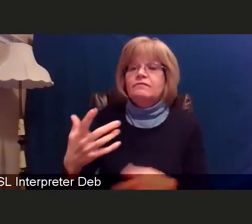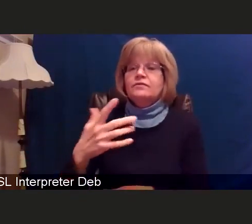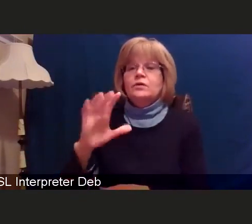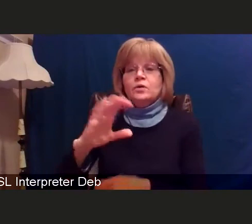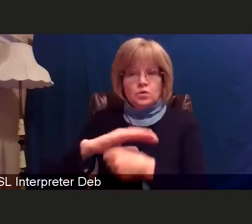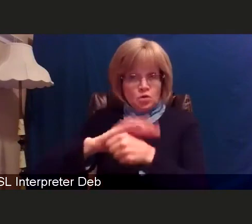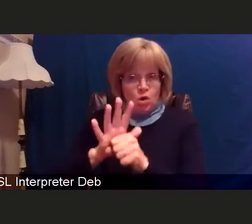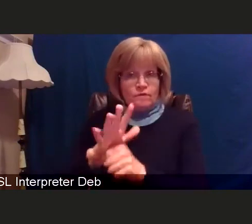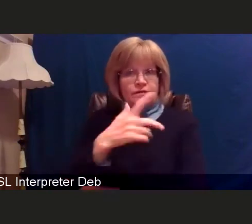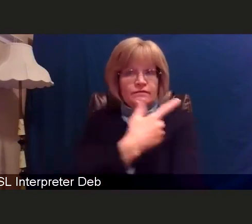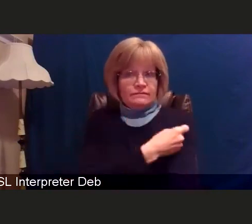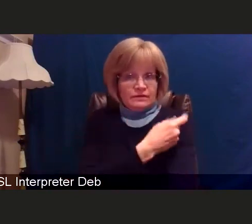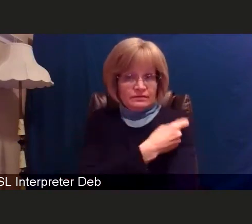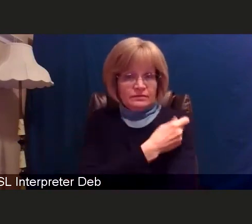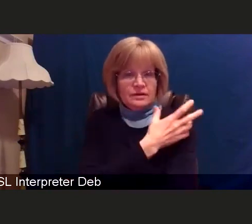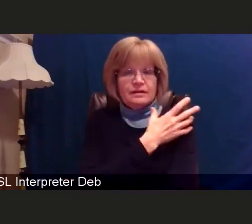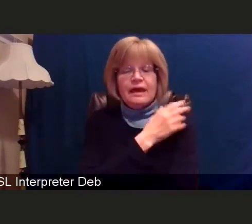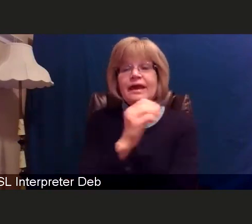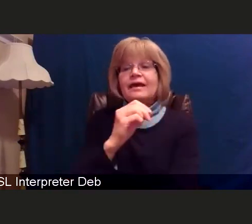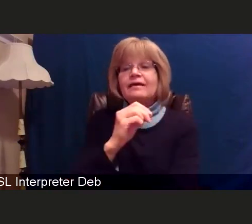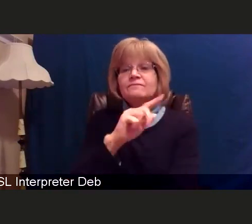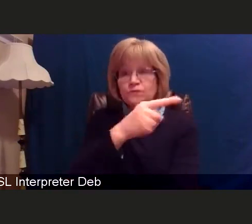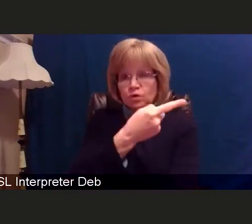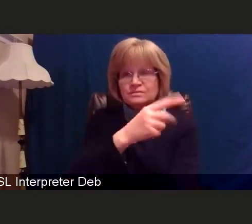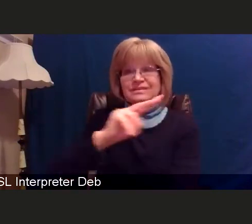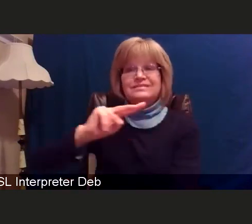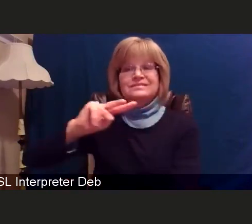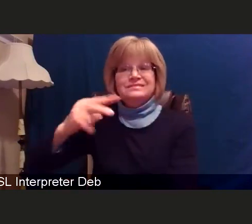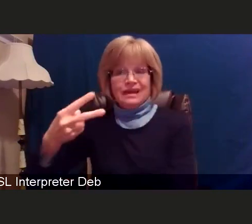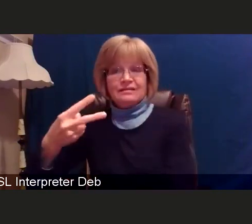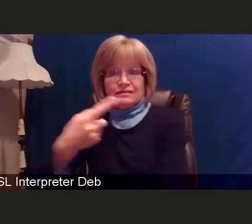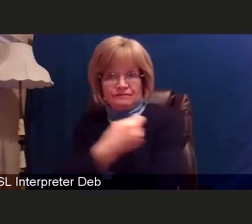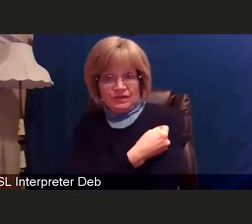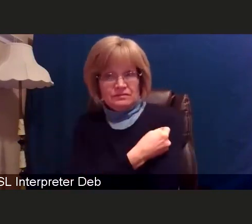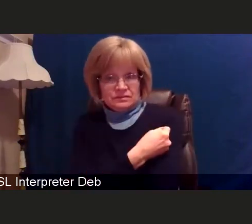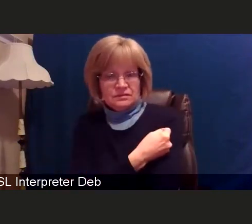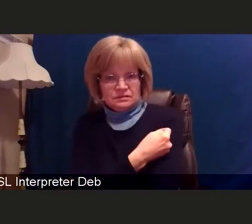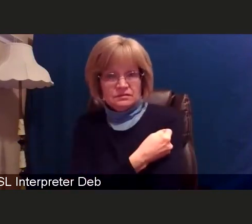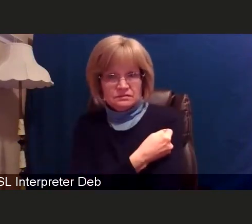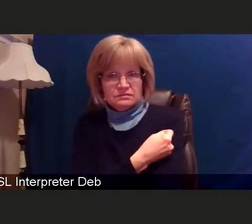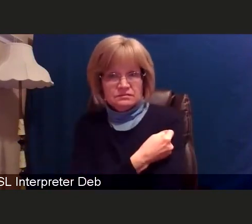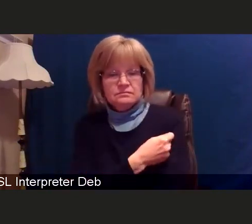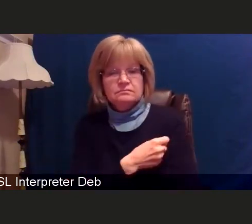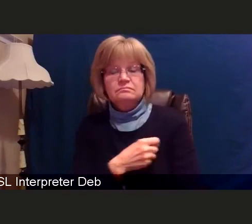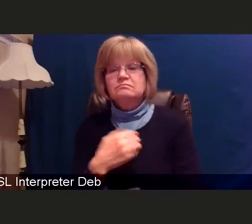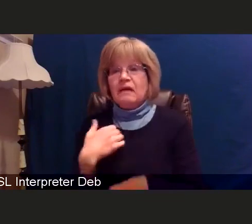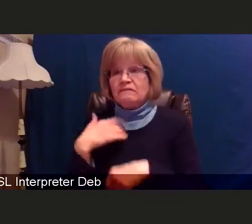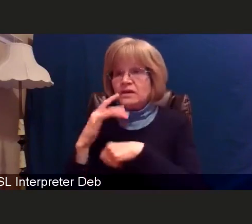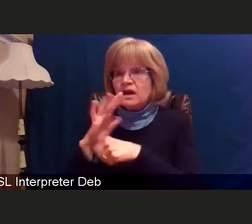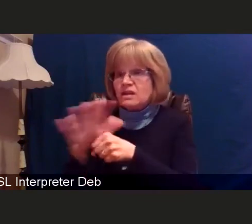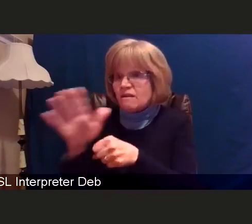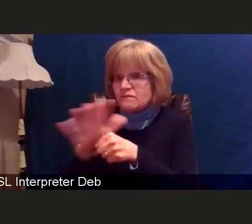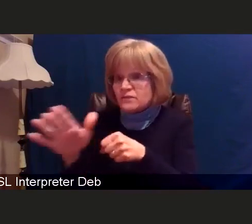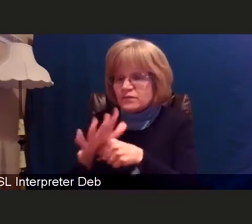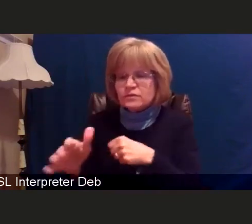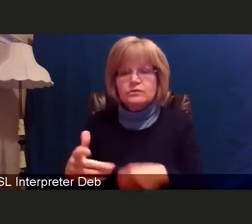but also the second dose of COVID-19 vaccine. Even supply of COVID-19 vaccine comes